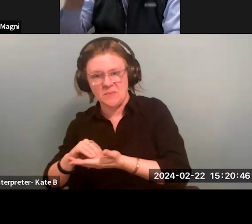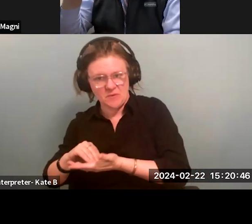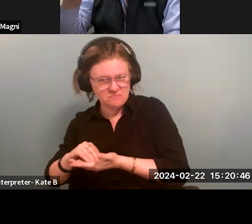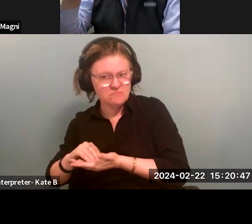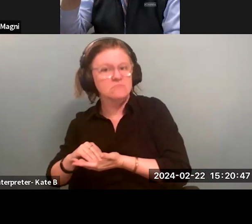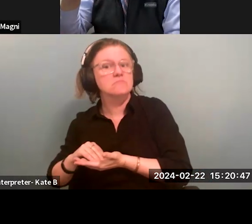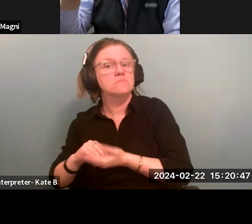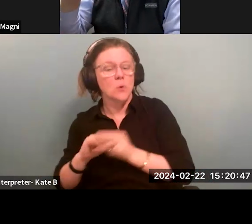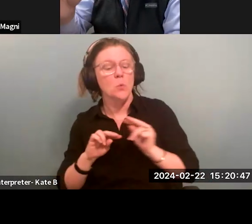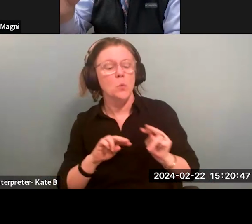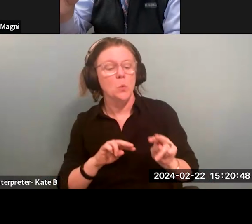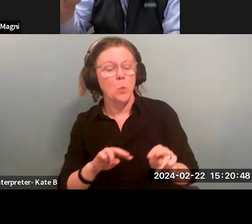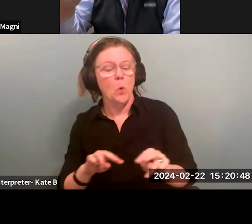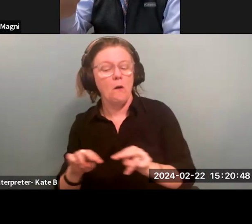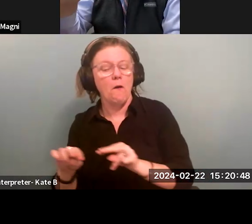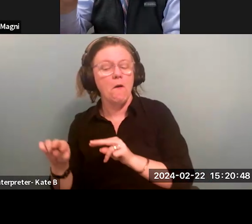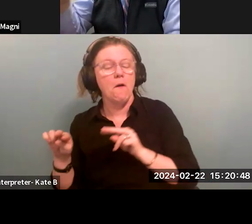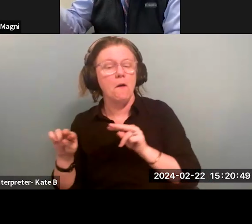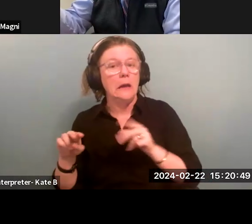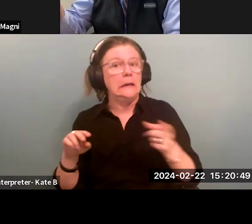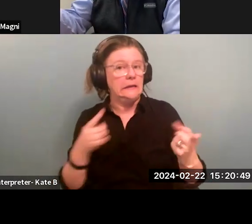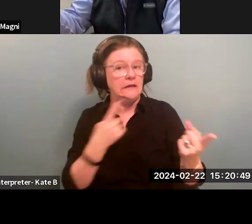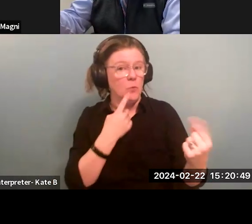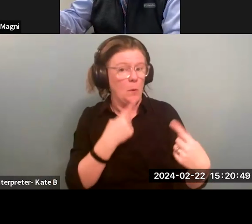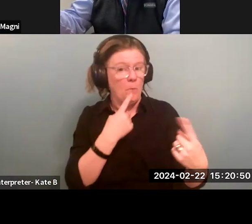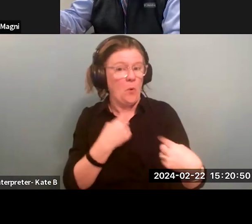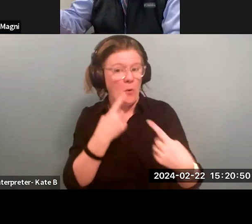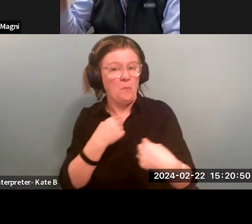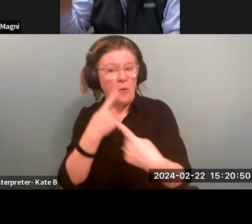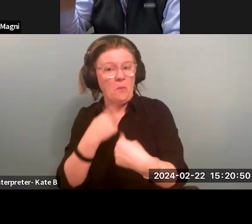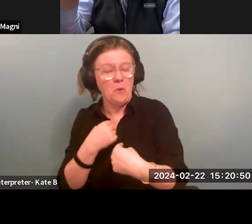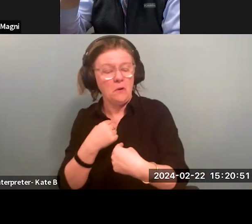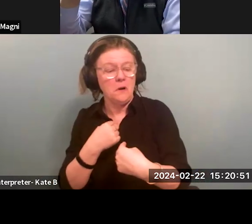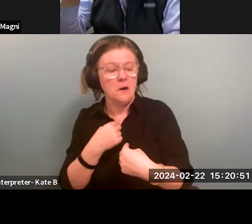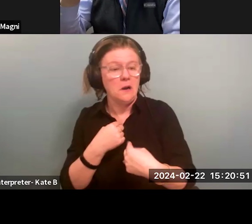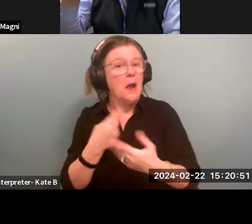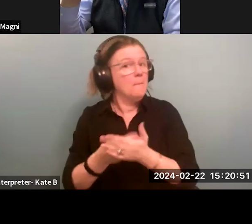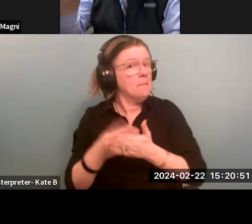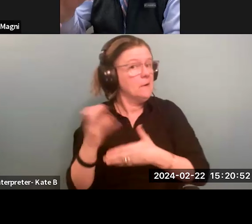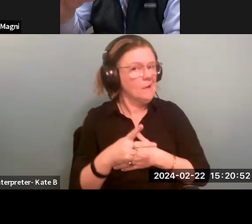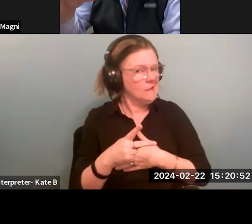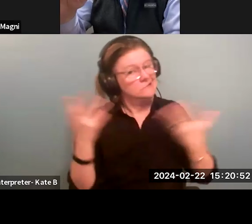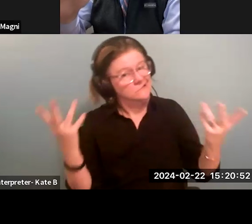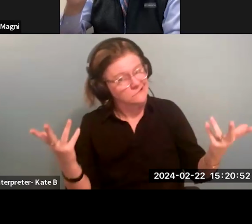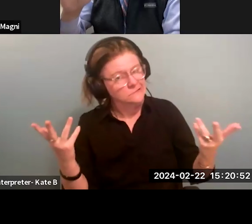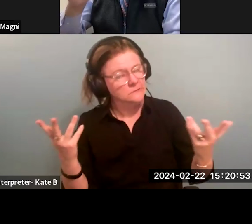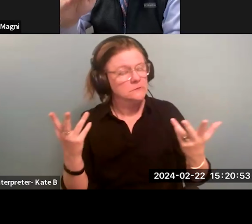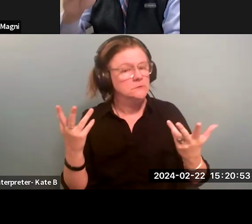And then by it being reported, it might be a case in which we might not be able to get the money back, but by it being reported,